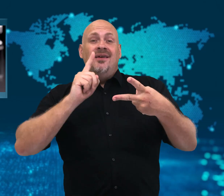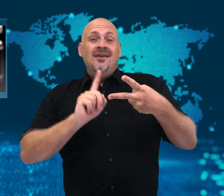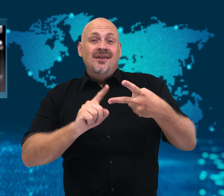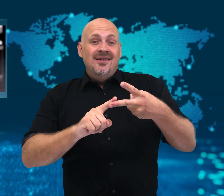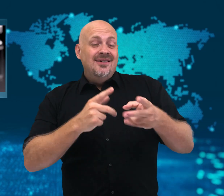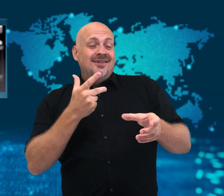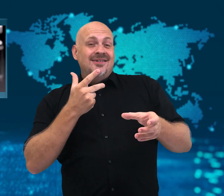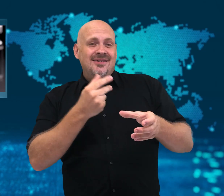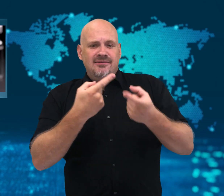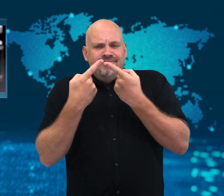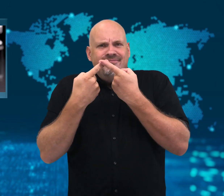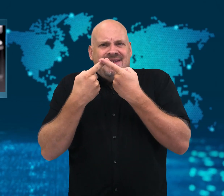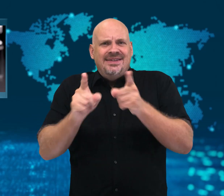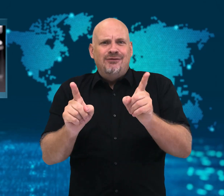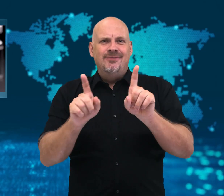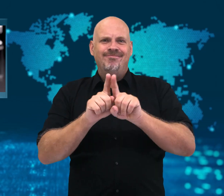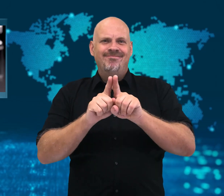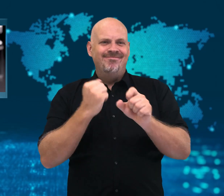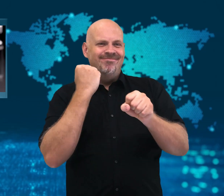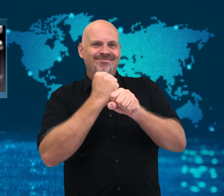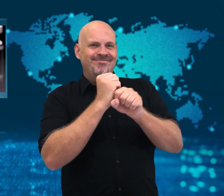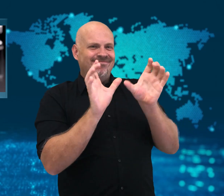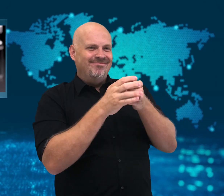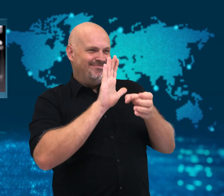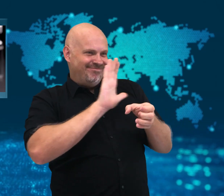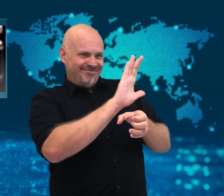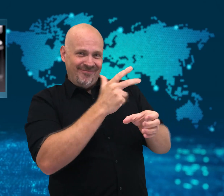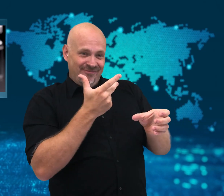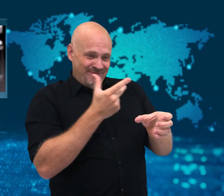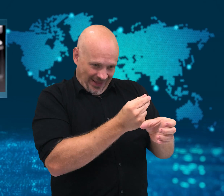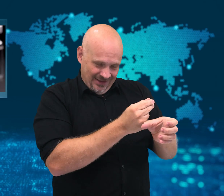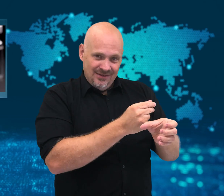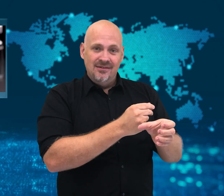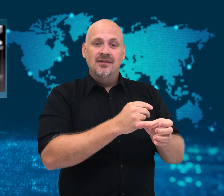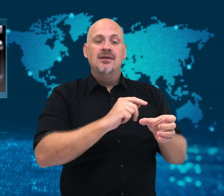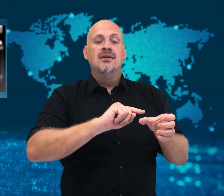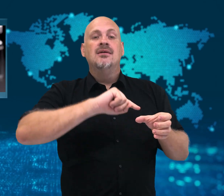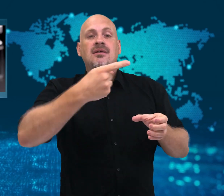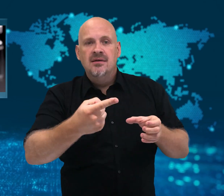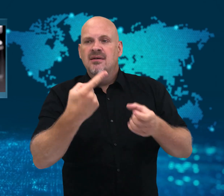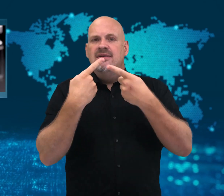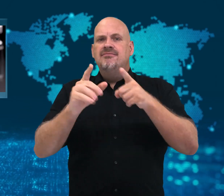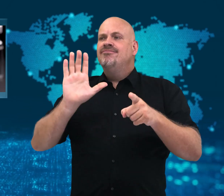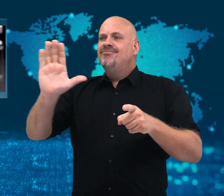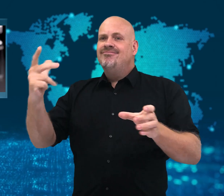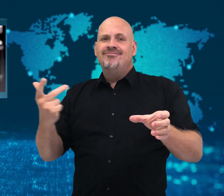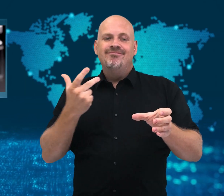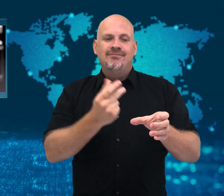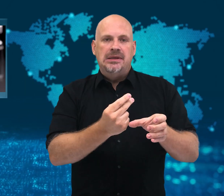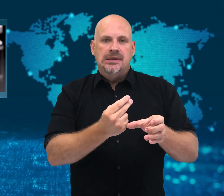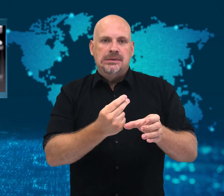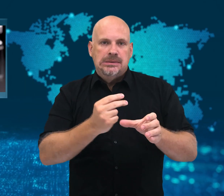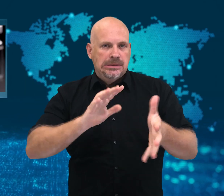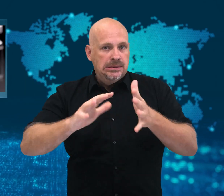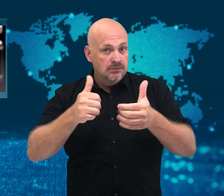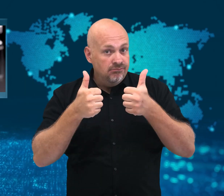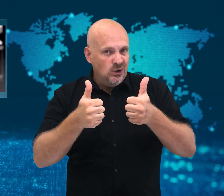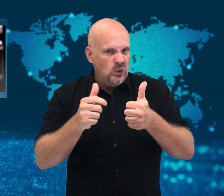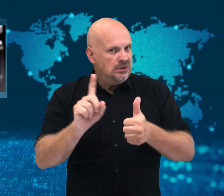This announcement came after Taiwan began administering the